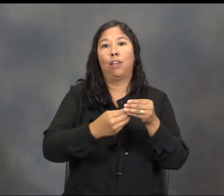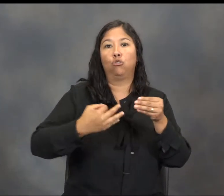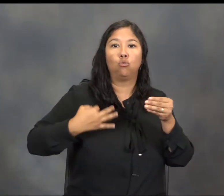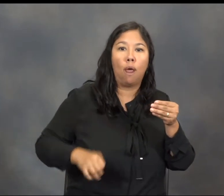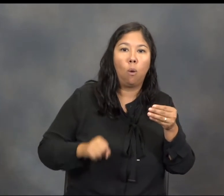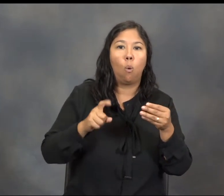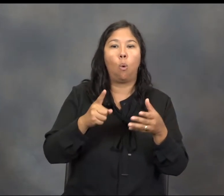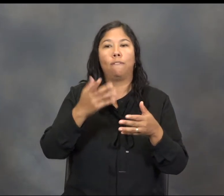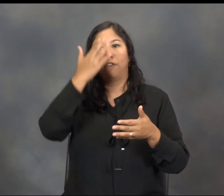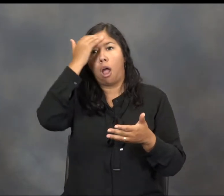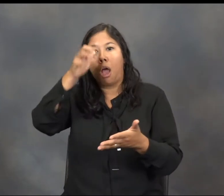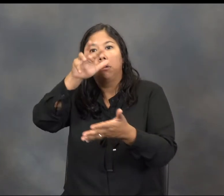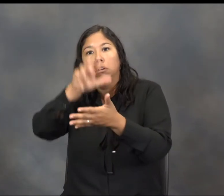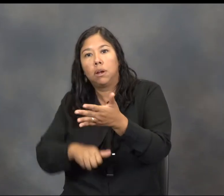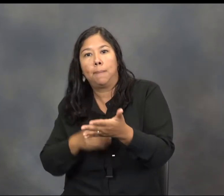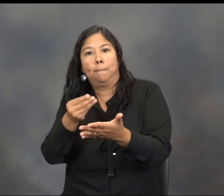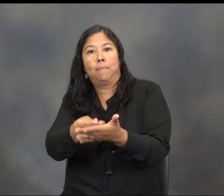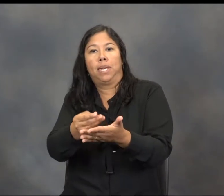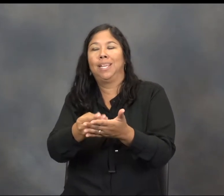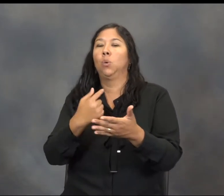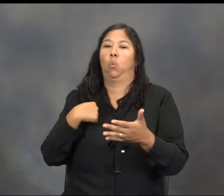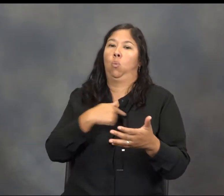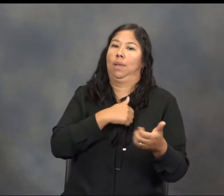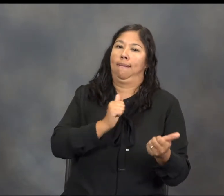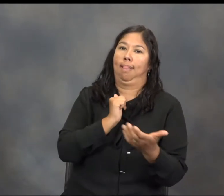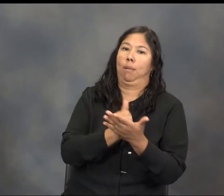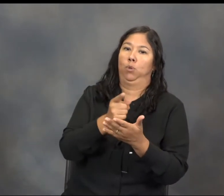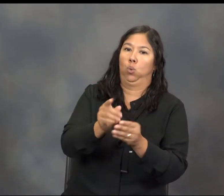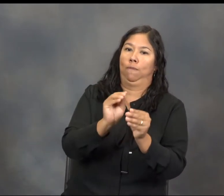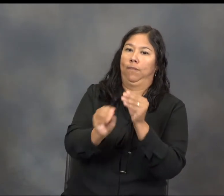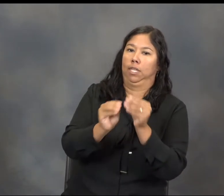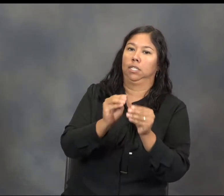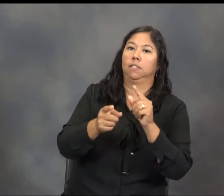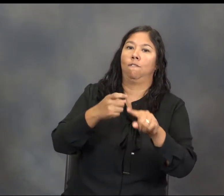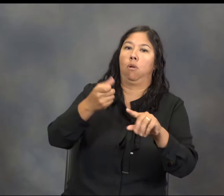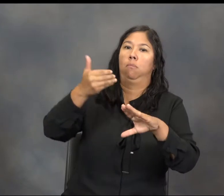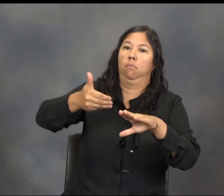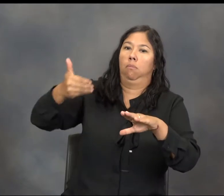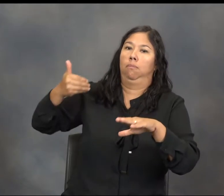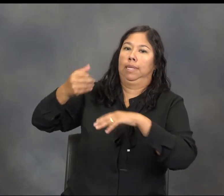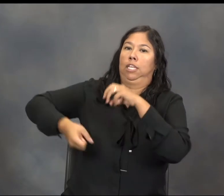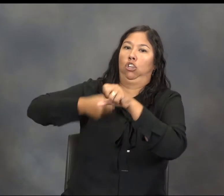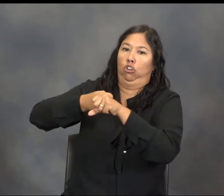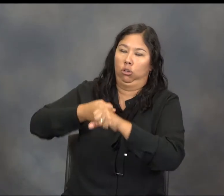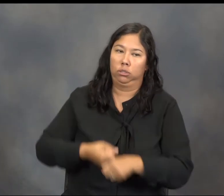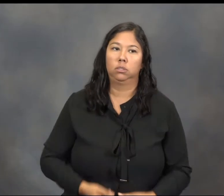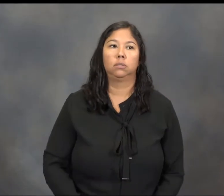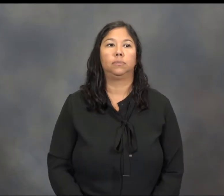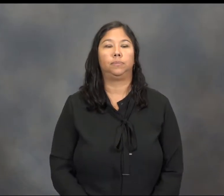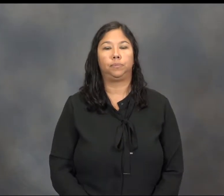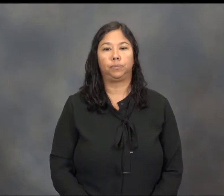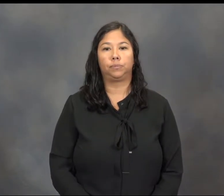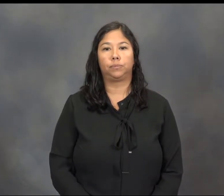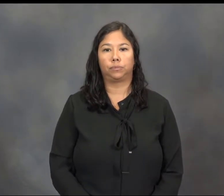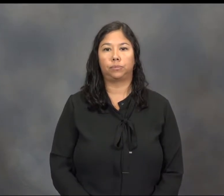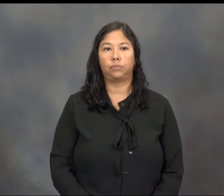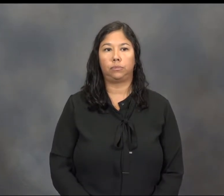we can help you file an amended return.